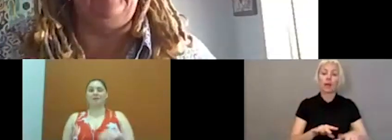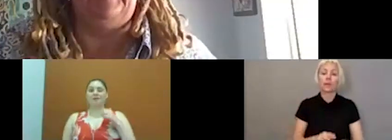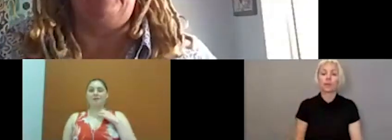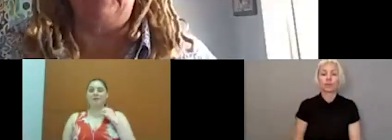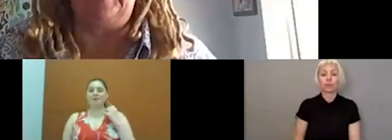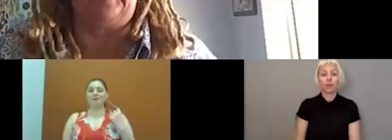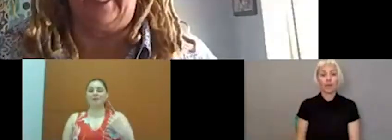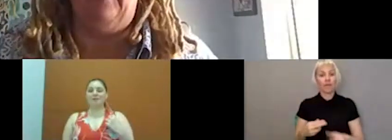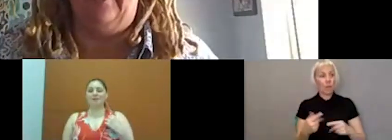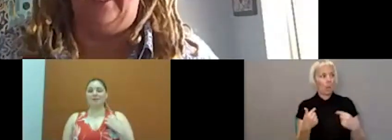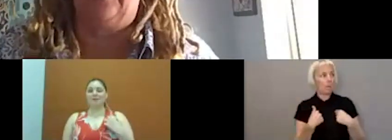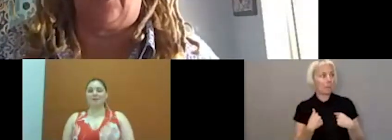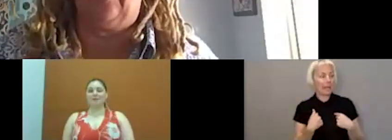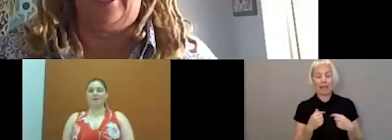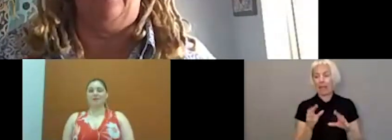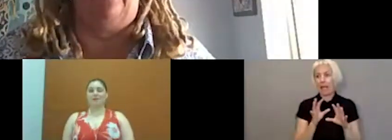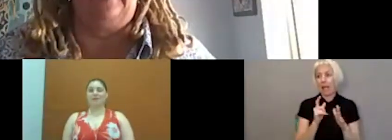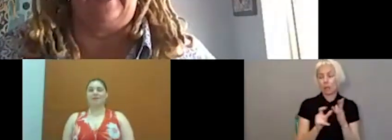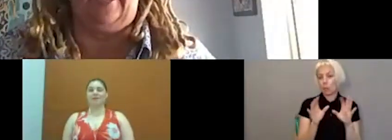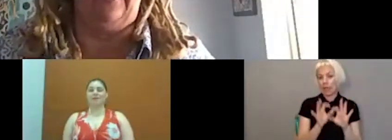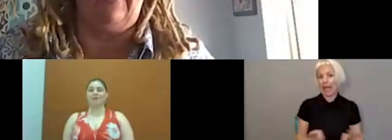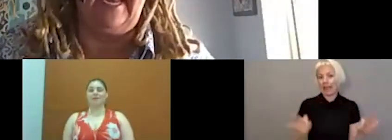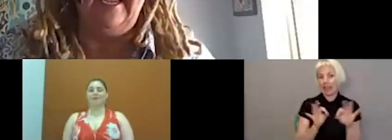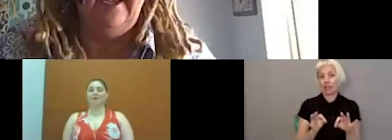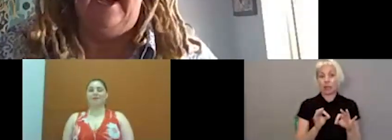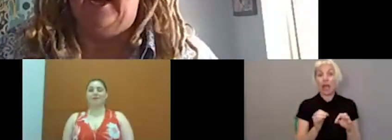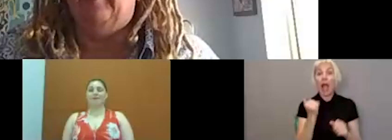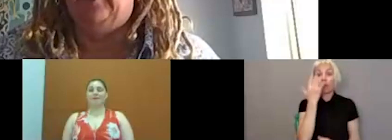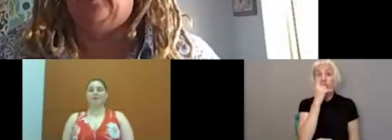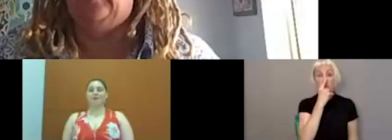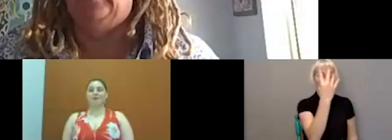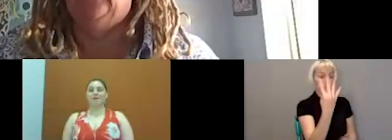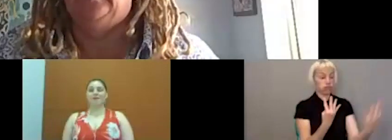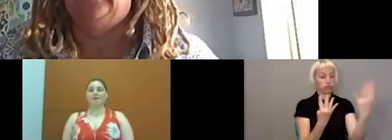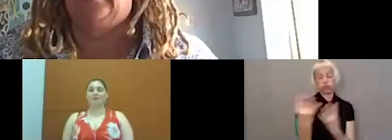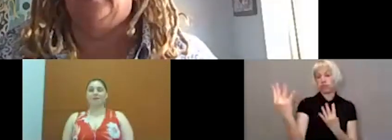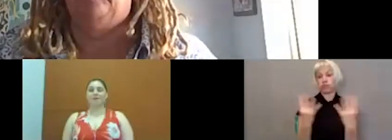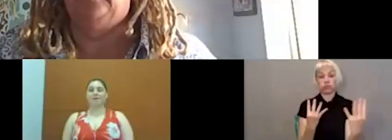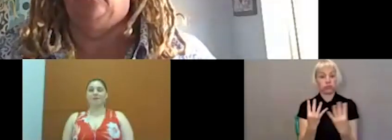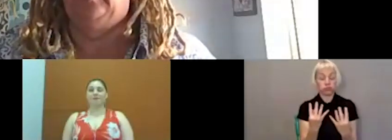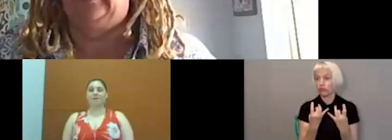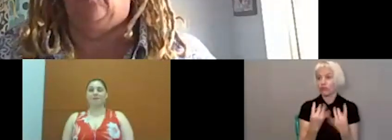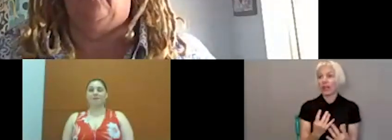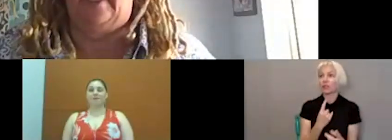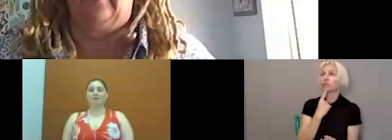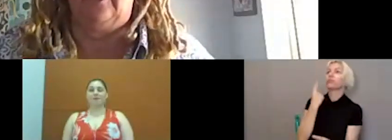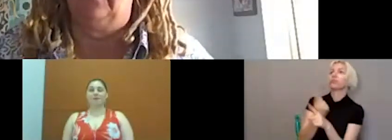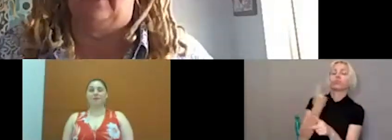their strong, loud voices at the ready. When we look at... Leading off on that in terms